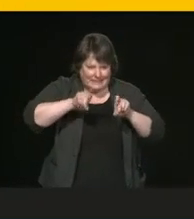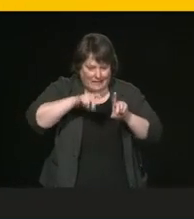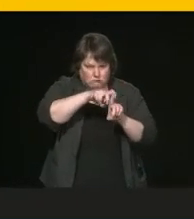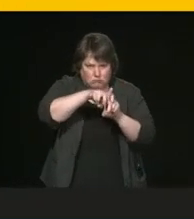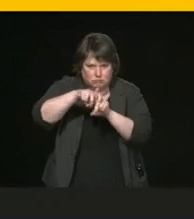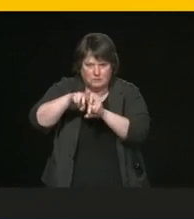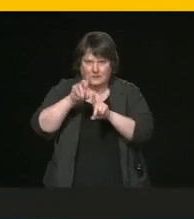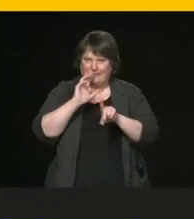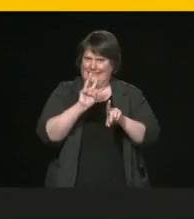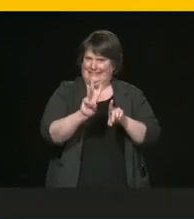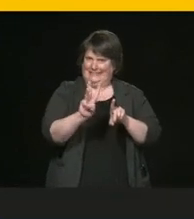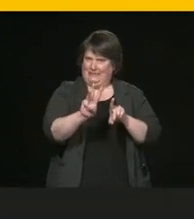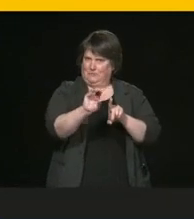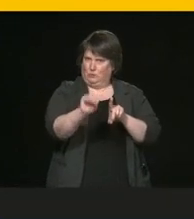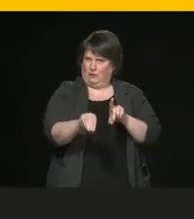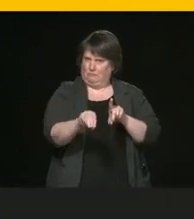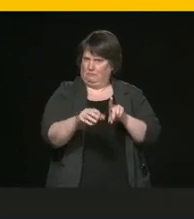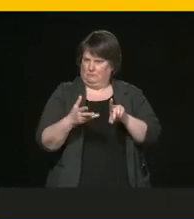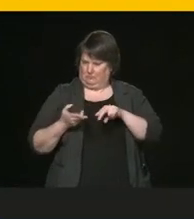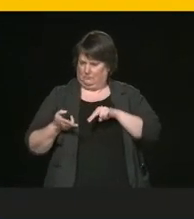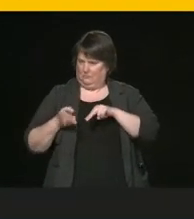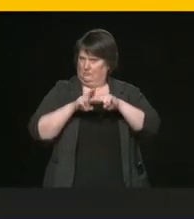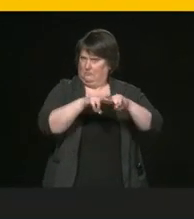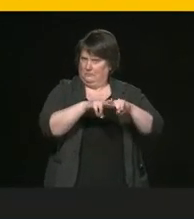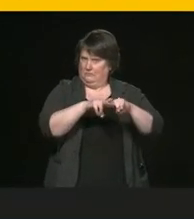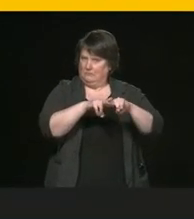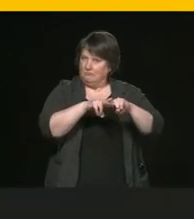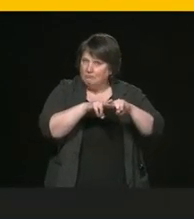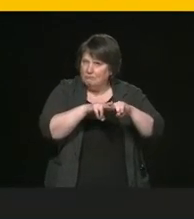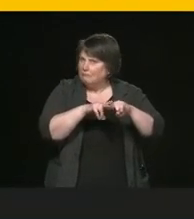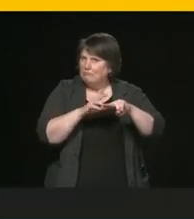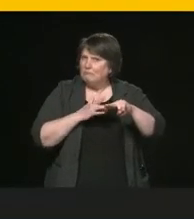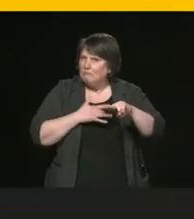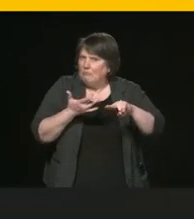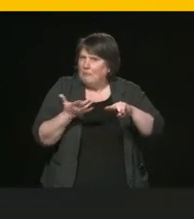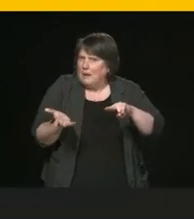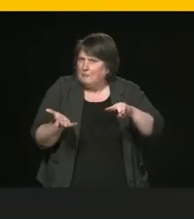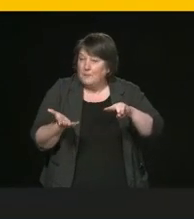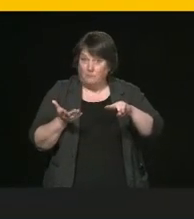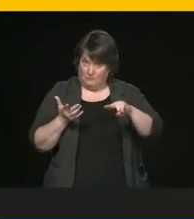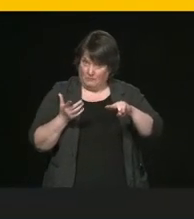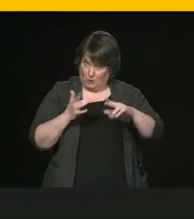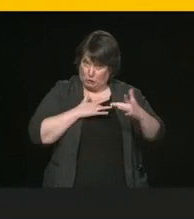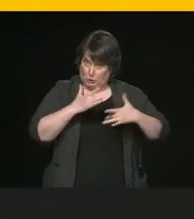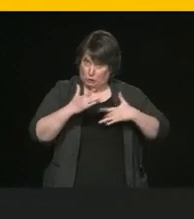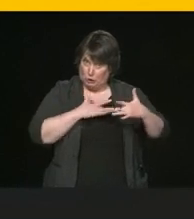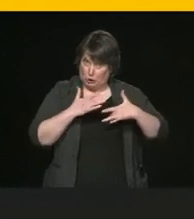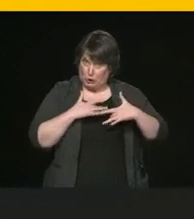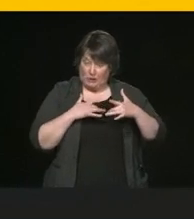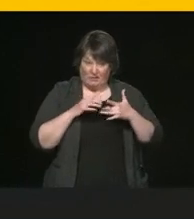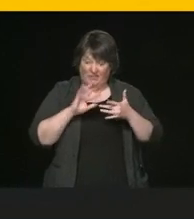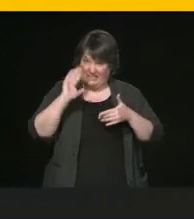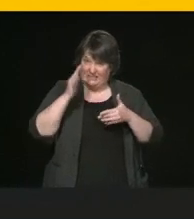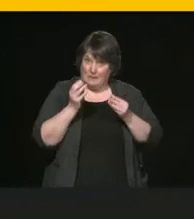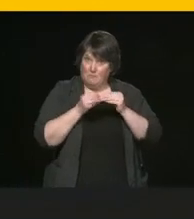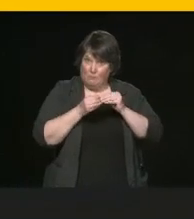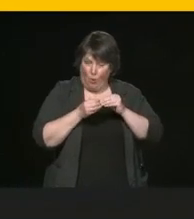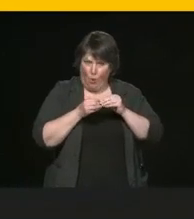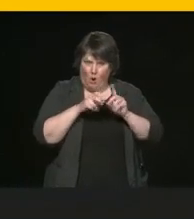IN. NOW WE SEEM TO BE HOVERING AROUND 6%. I WONDER WHAT ATTRIBUTES FOR THE CHANGE IN PERCENTAGE AND WHETHER